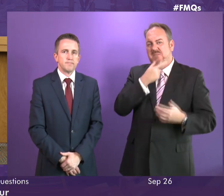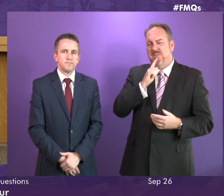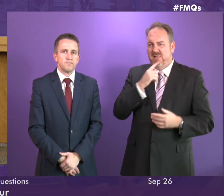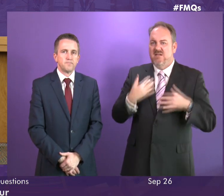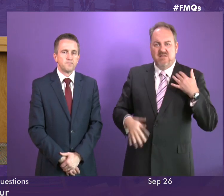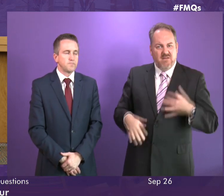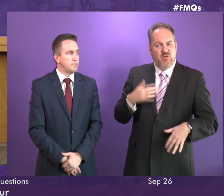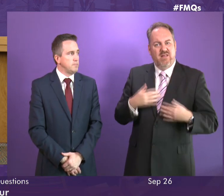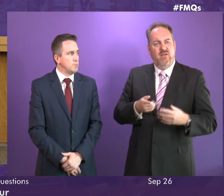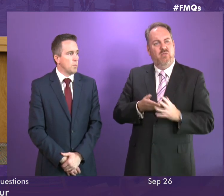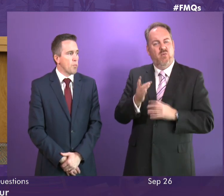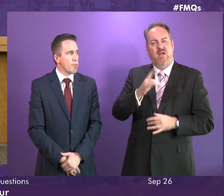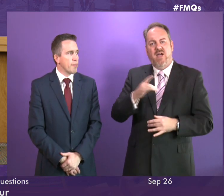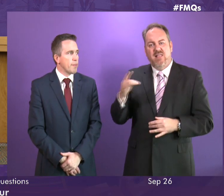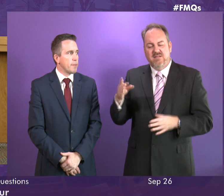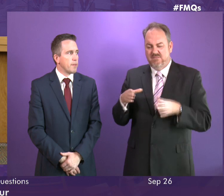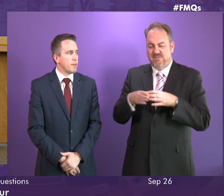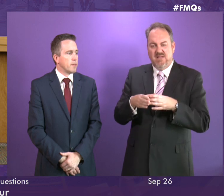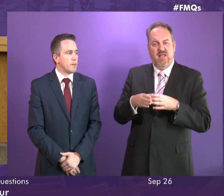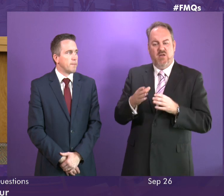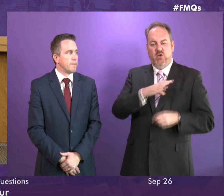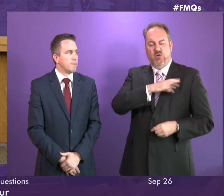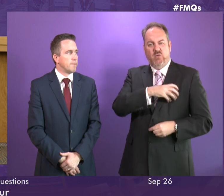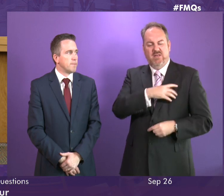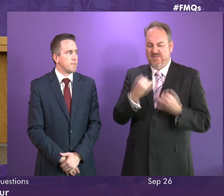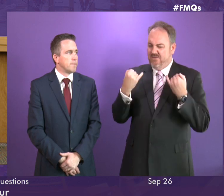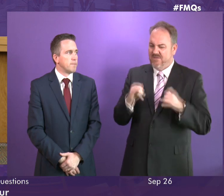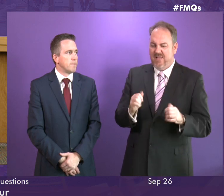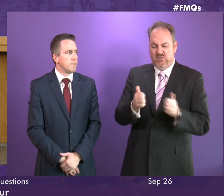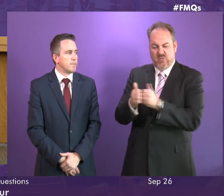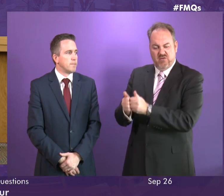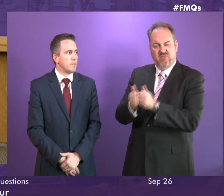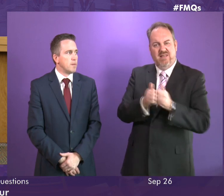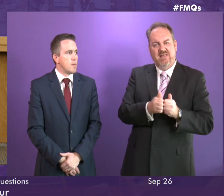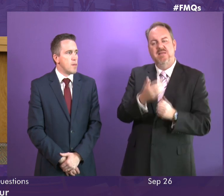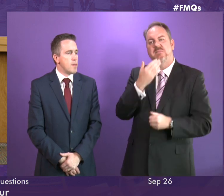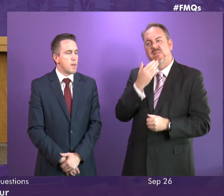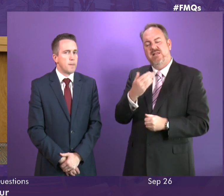the failure by Highlands and Islands Airports Ltd and the unions to resolve the dispute? Will she ask the Cabinet Secretary for Transport, Infrastructure and Connectivity to step in